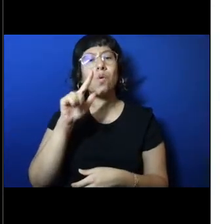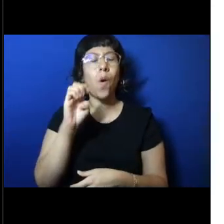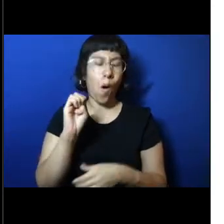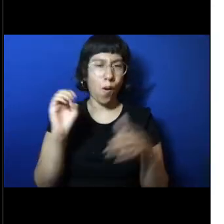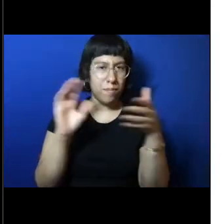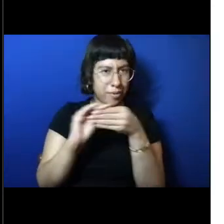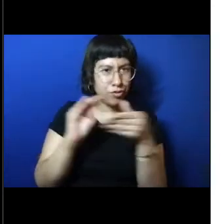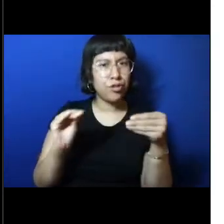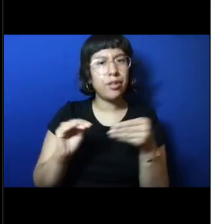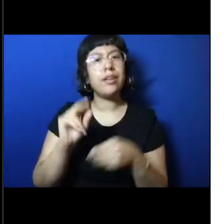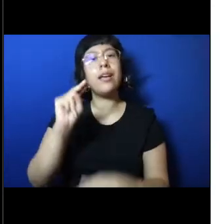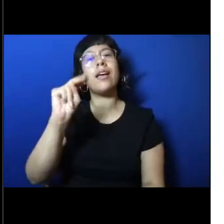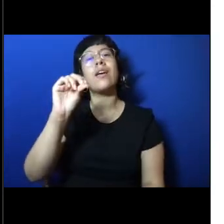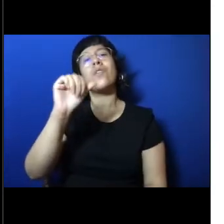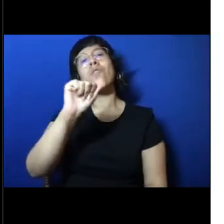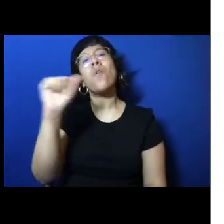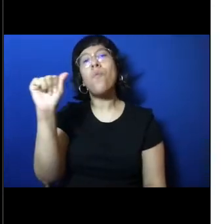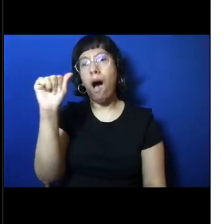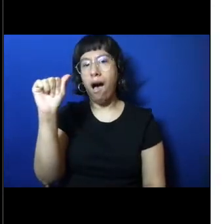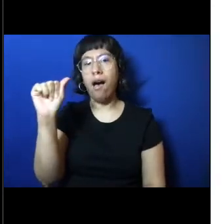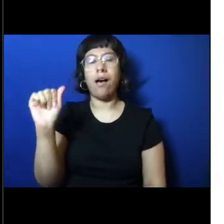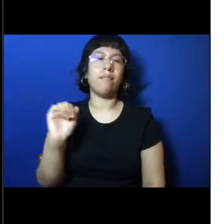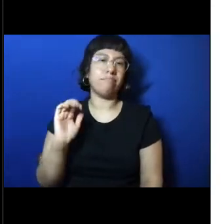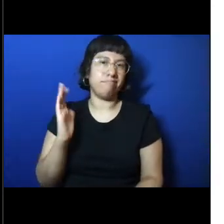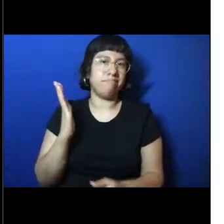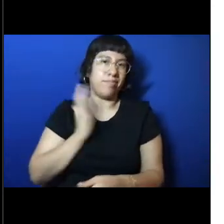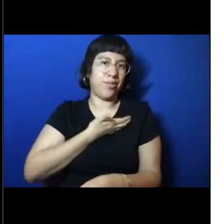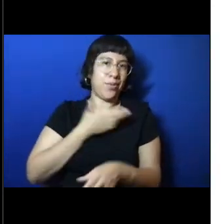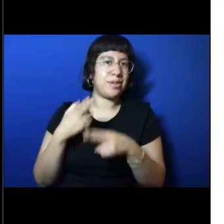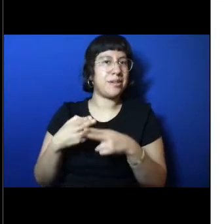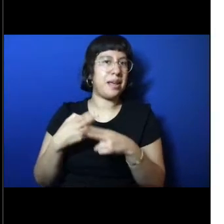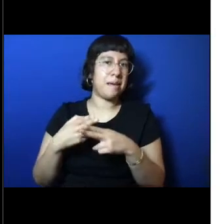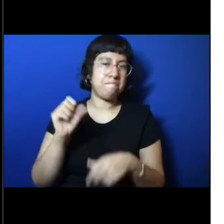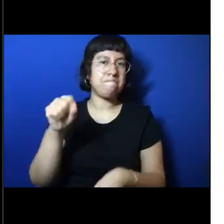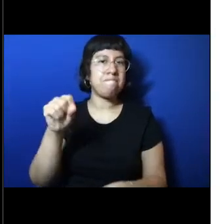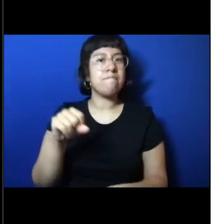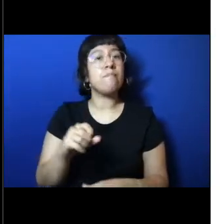and Atmospheric Administration is our name. This, the thing that people don't really,